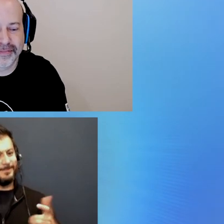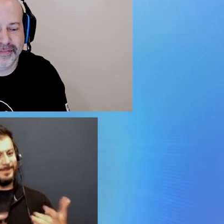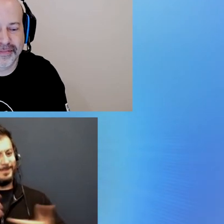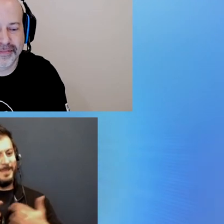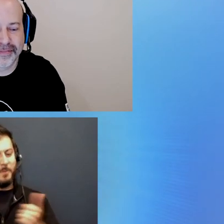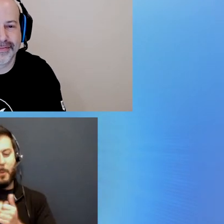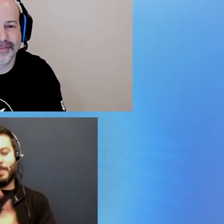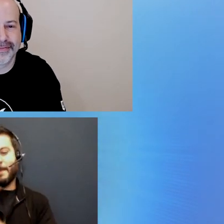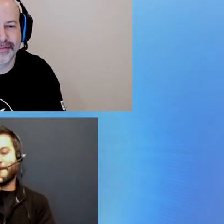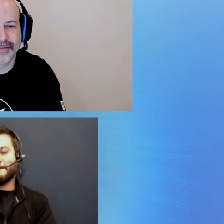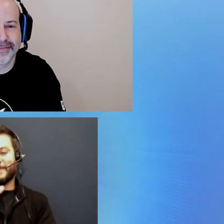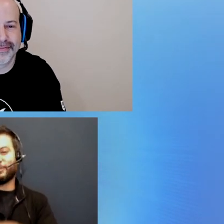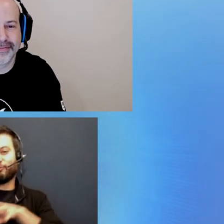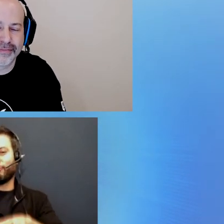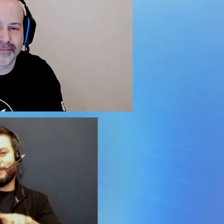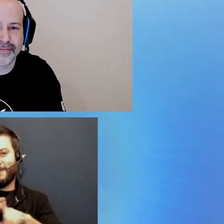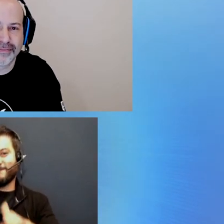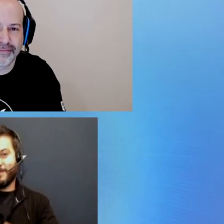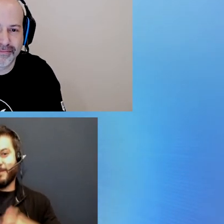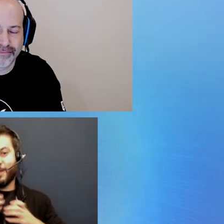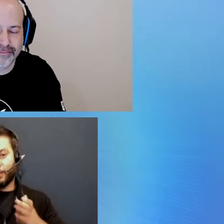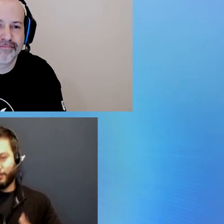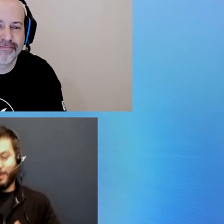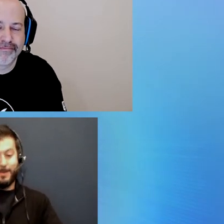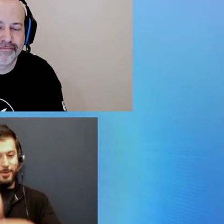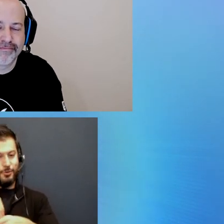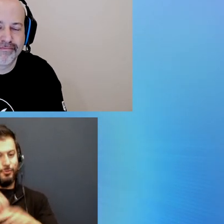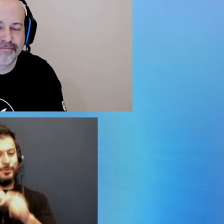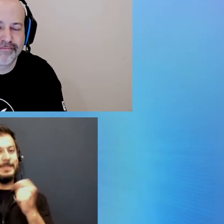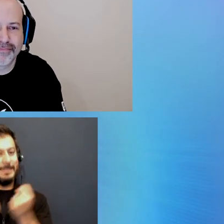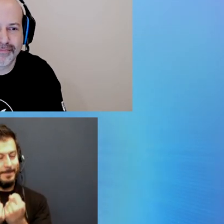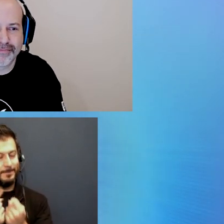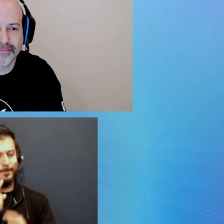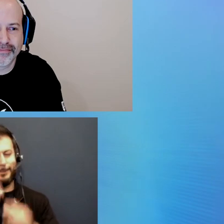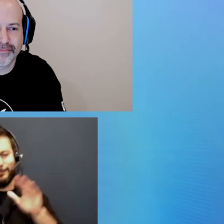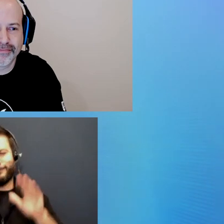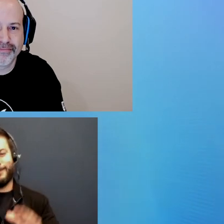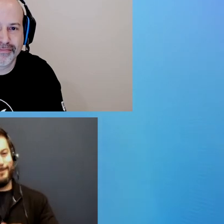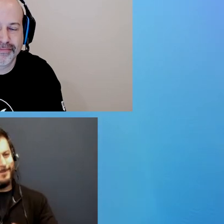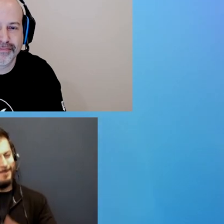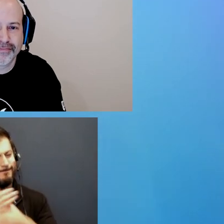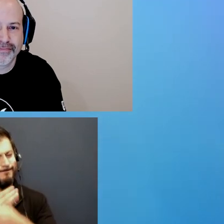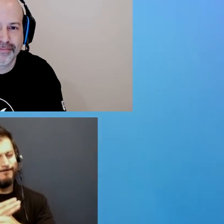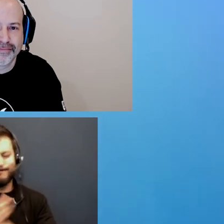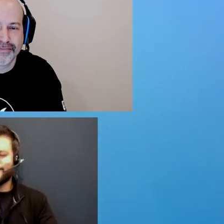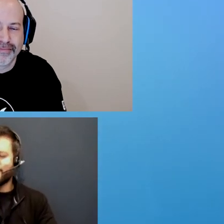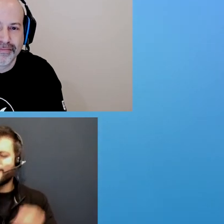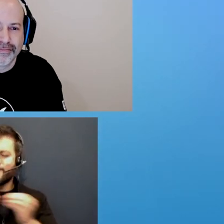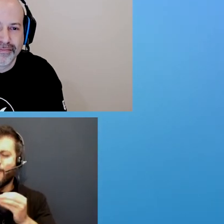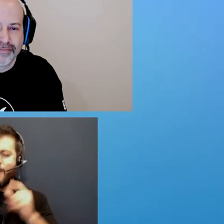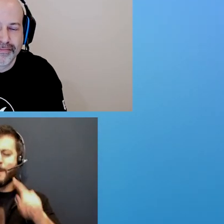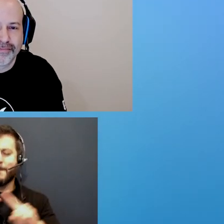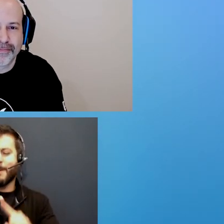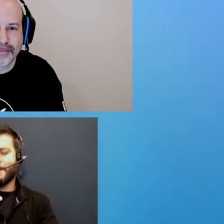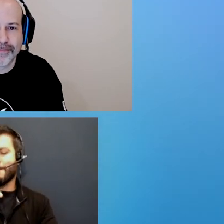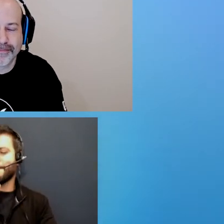with Pixel Streaming from our customers and also our internal teams. And it would be great if you can share a bit more about Pixel Streaming and the value